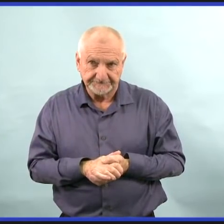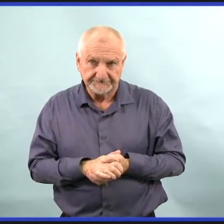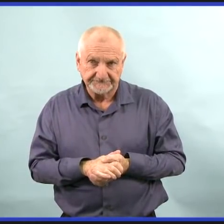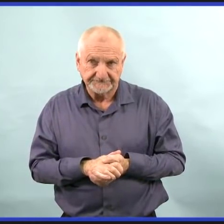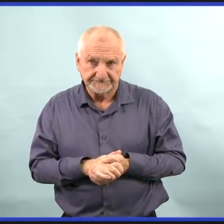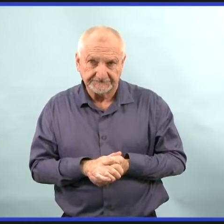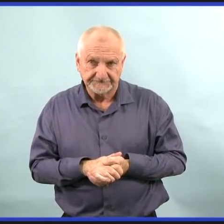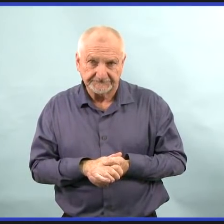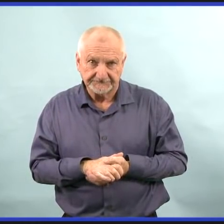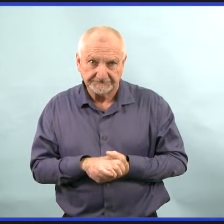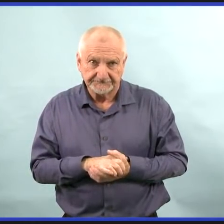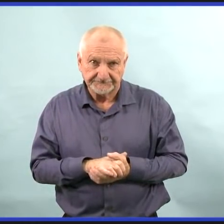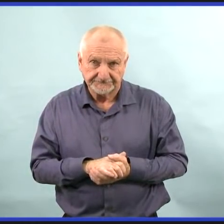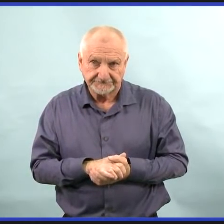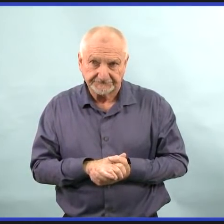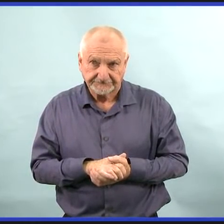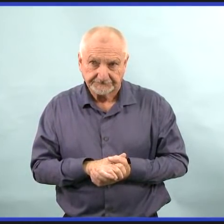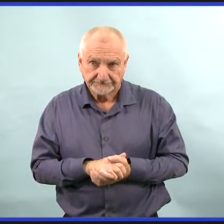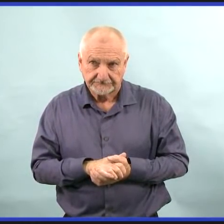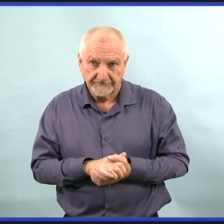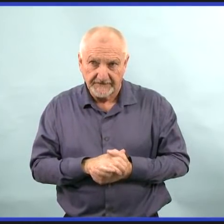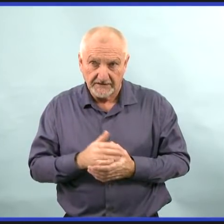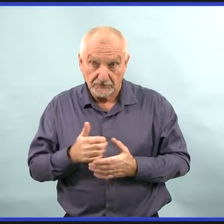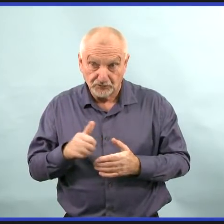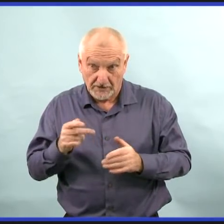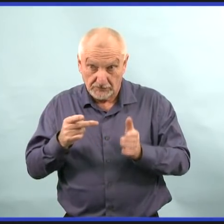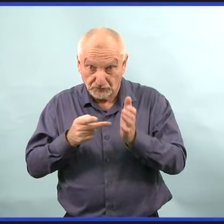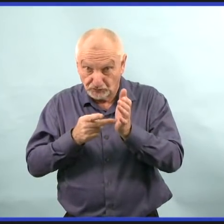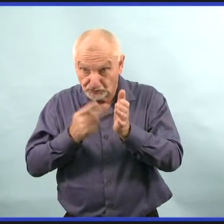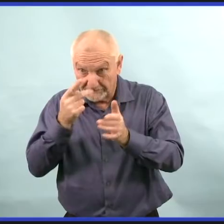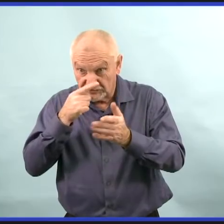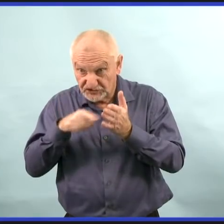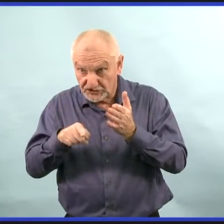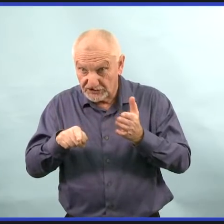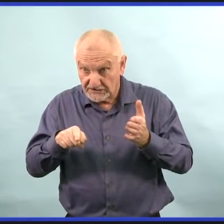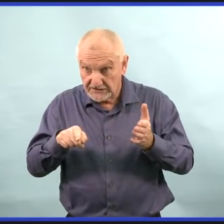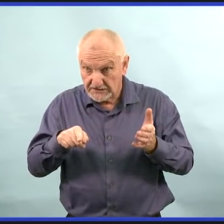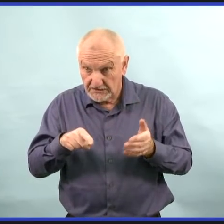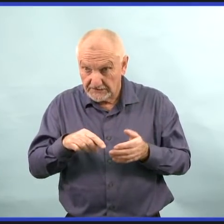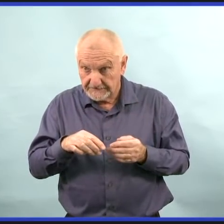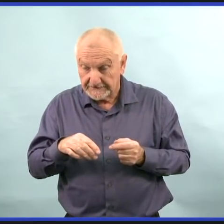uh taylor we can get back to you our understanding is that the public health orders do not apply to